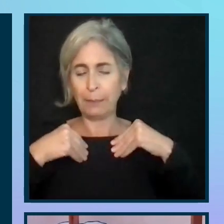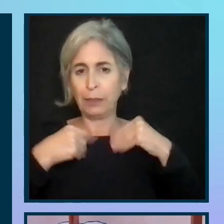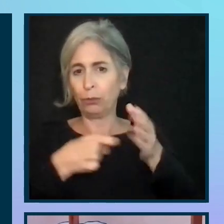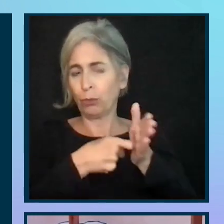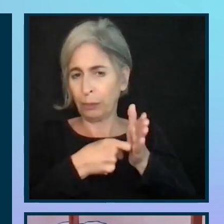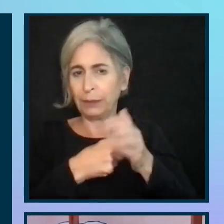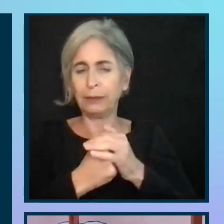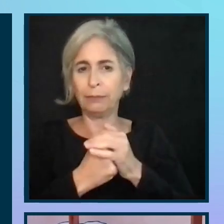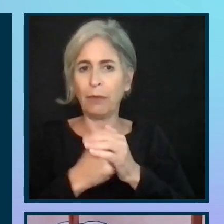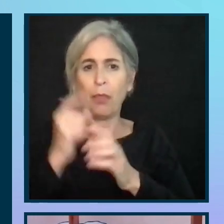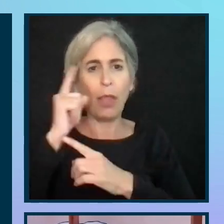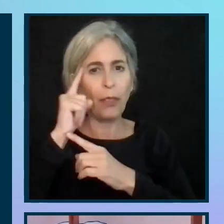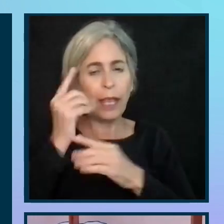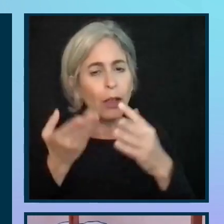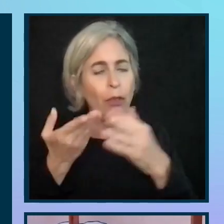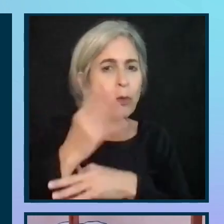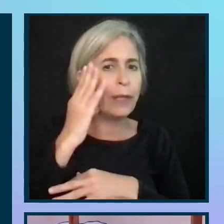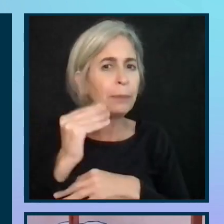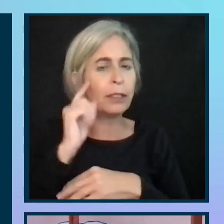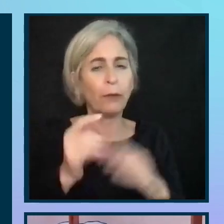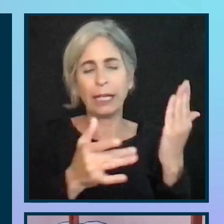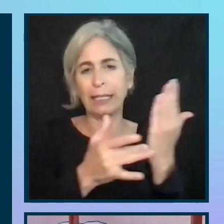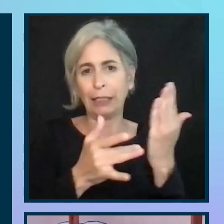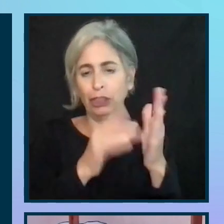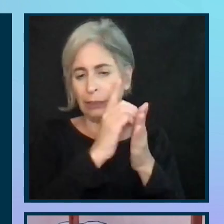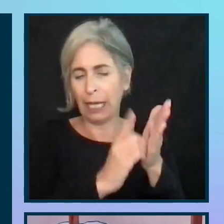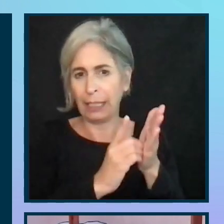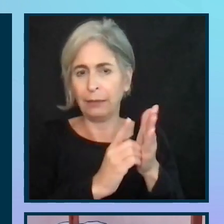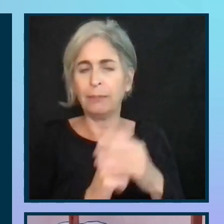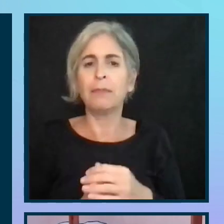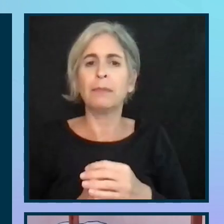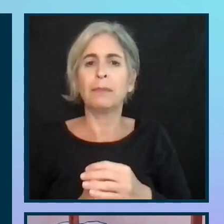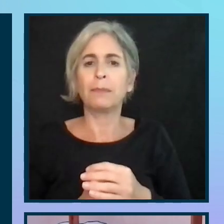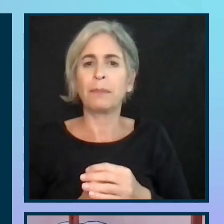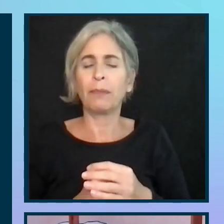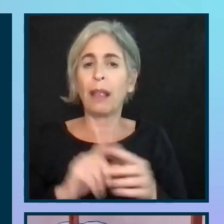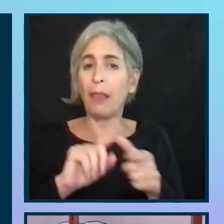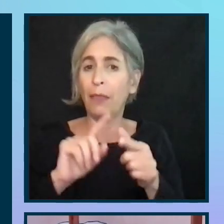the assistive technology experience of those designs and write them as acceptance criteria.